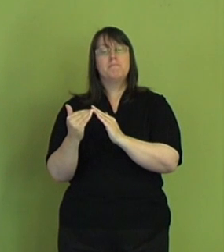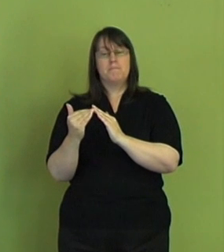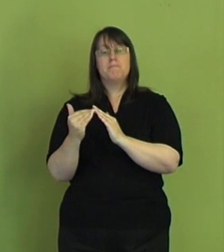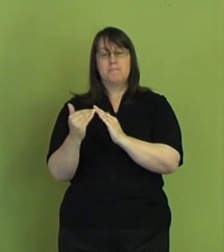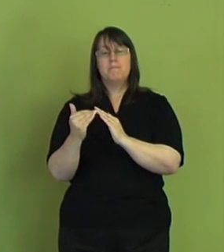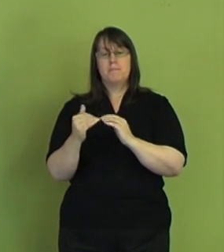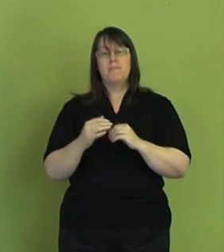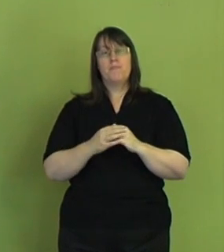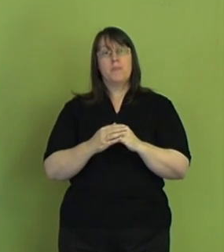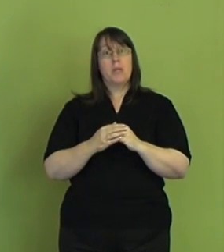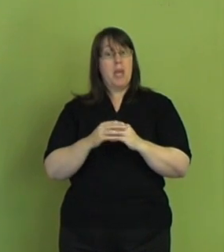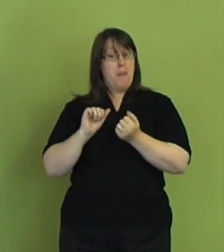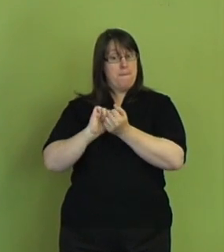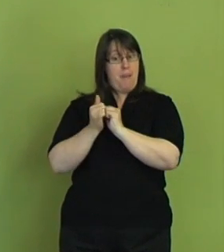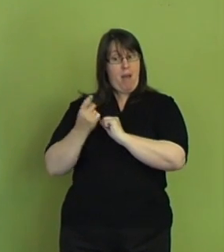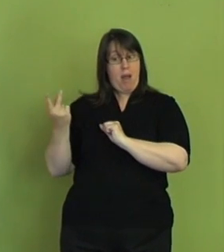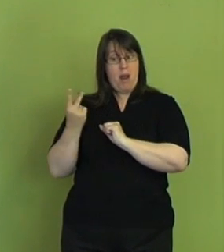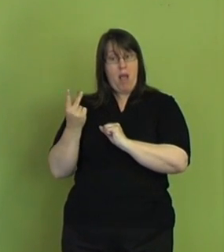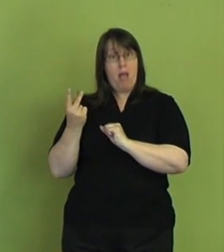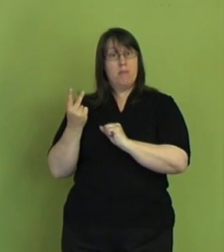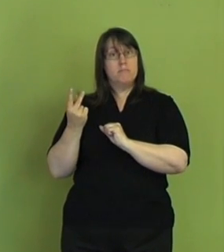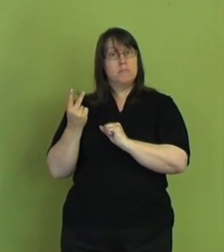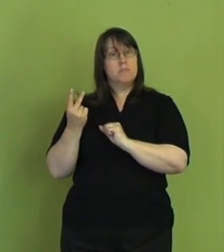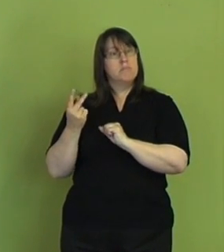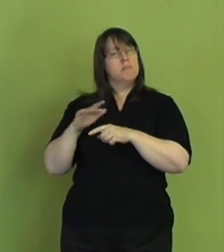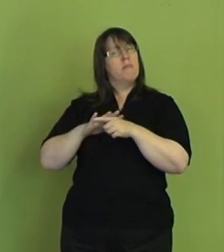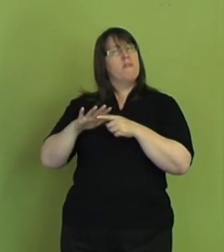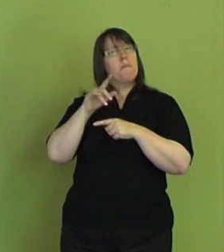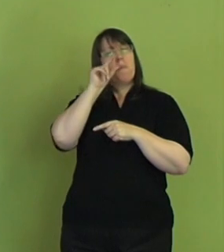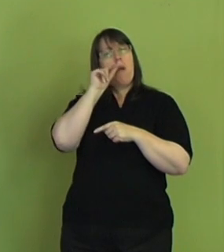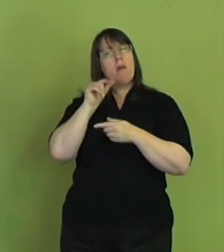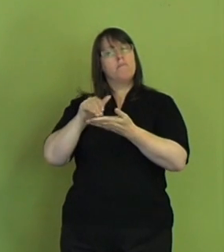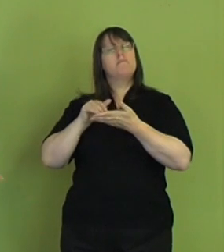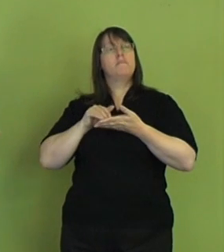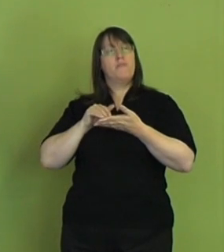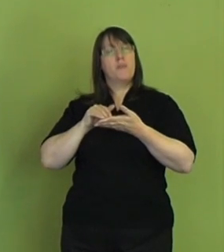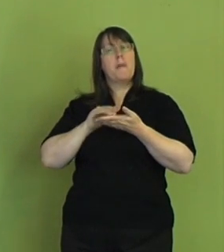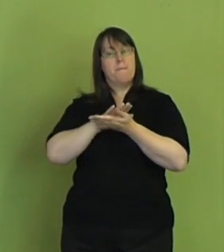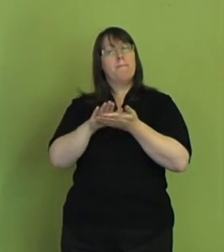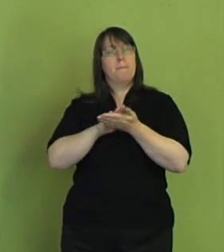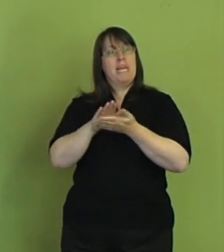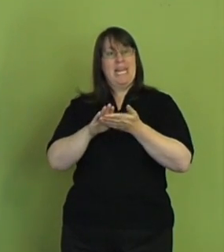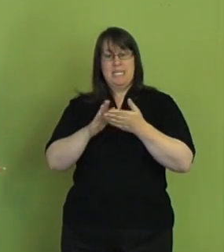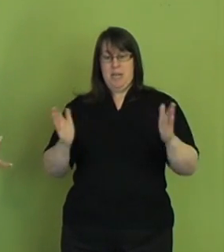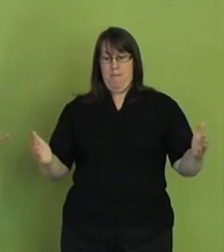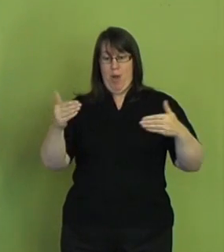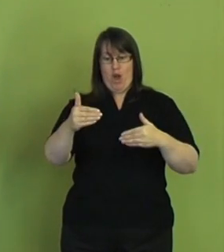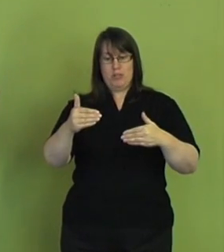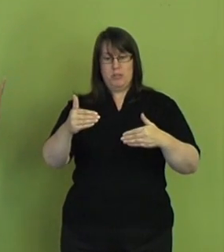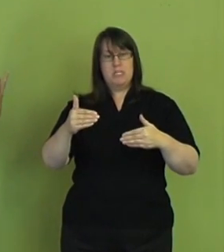our partners, our family, we can shed some of those